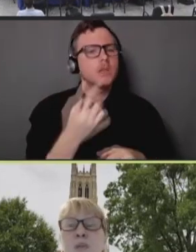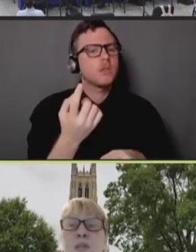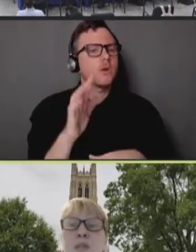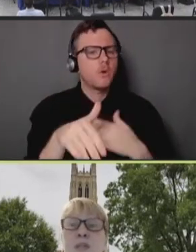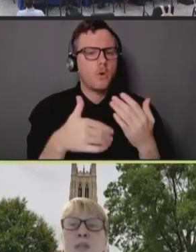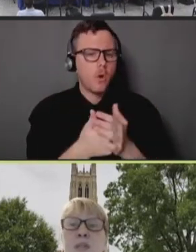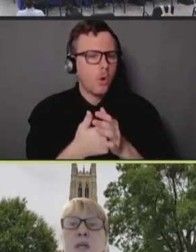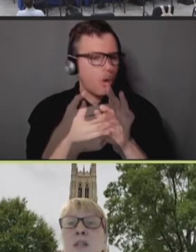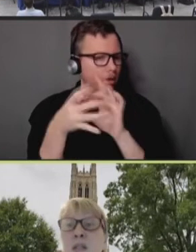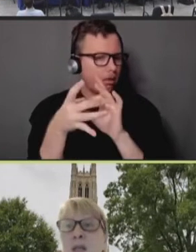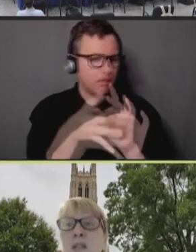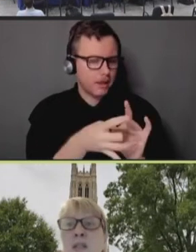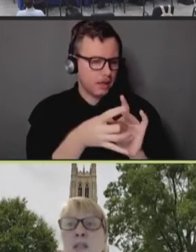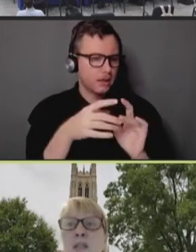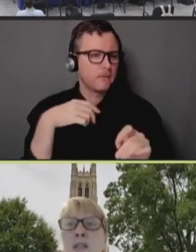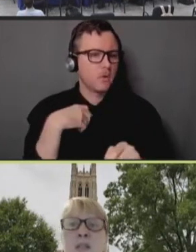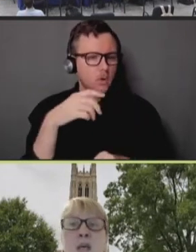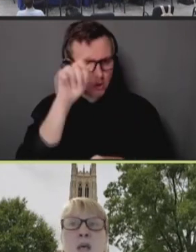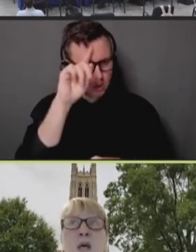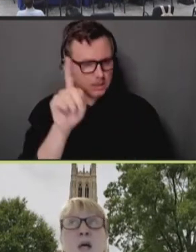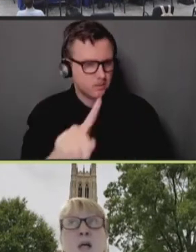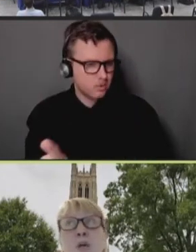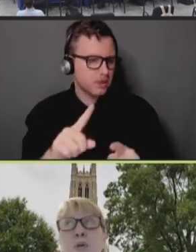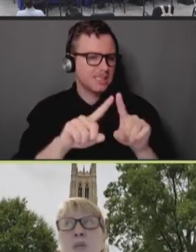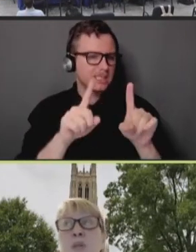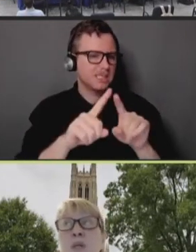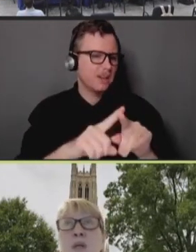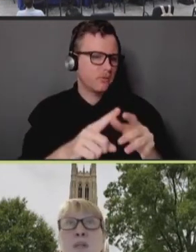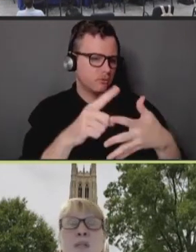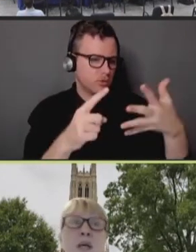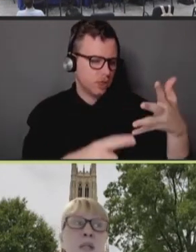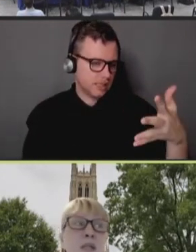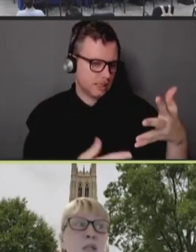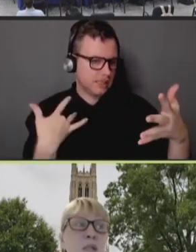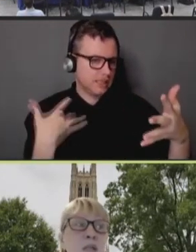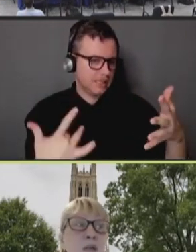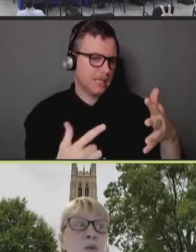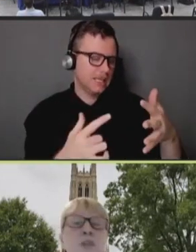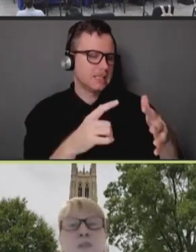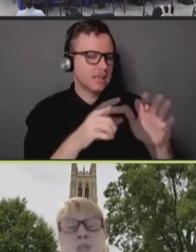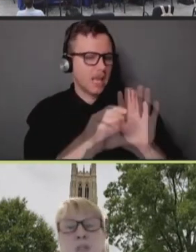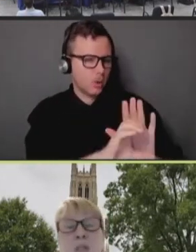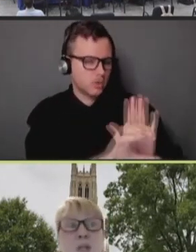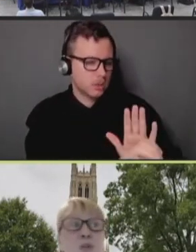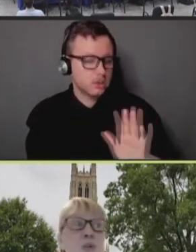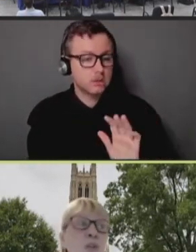disease and related traits across studies of different natures.